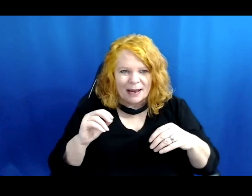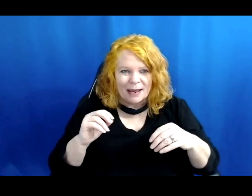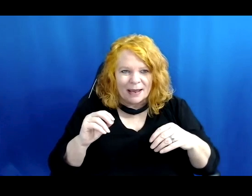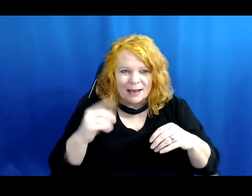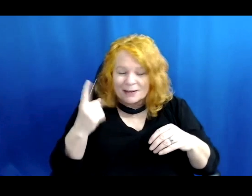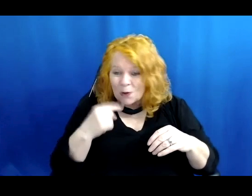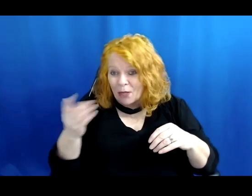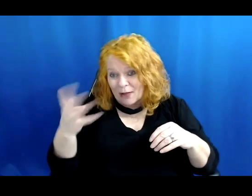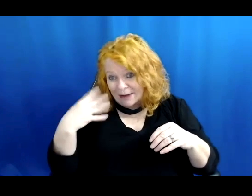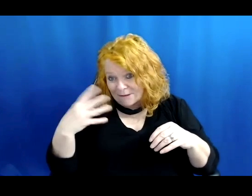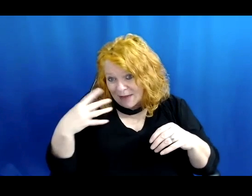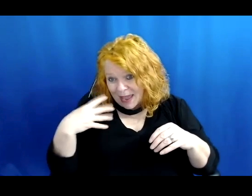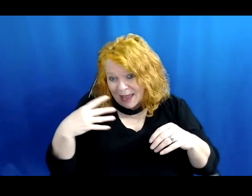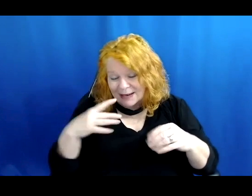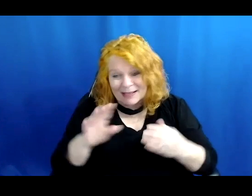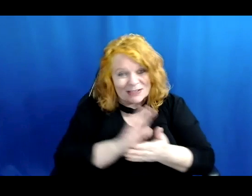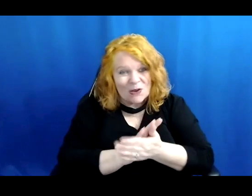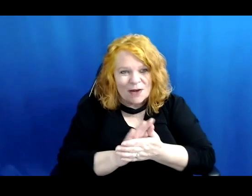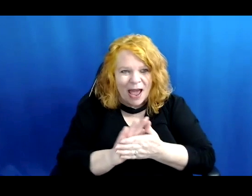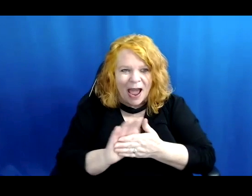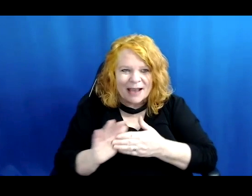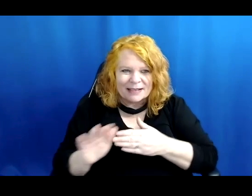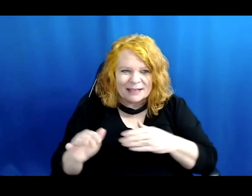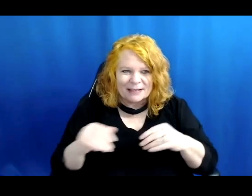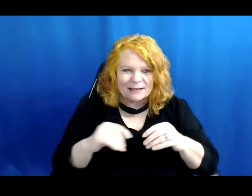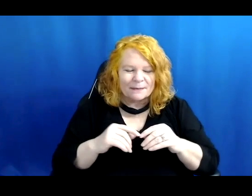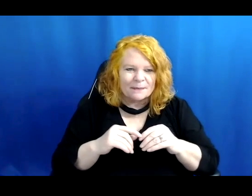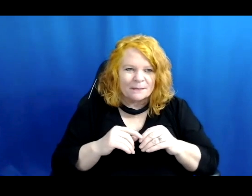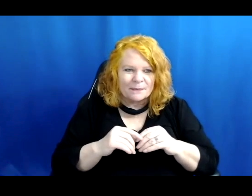This is so nice. I am just going to staple that. Again, just